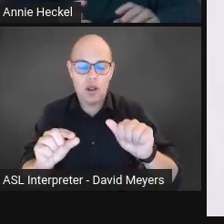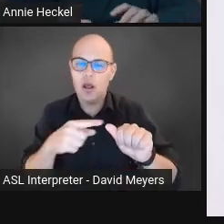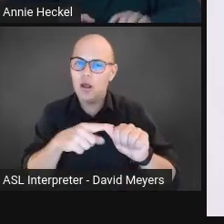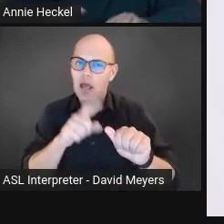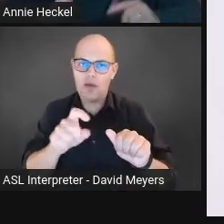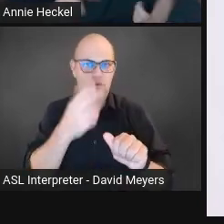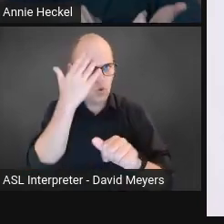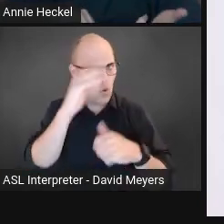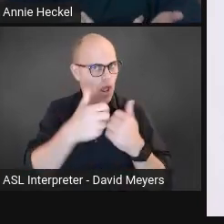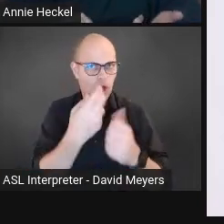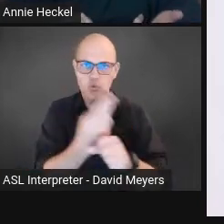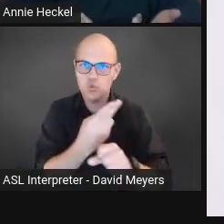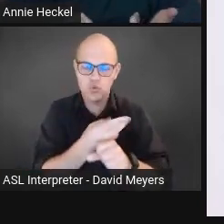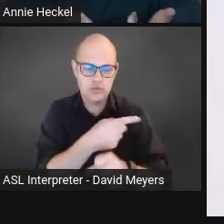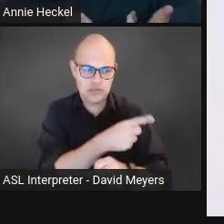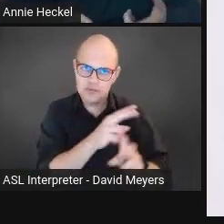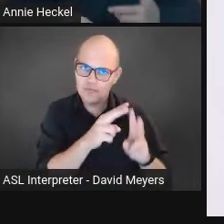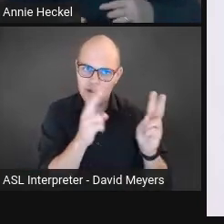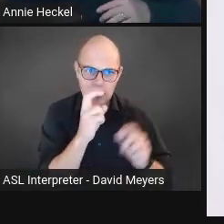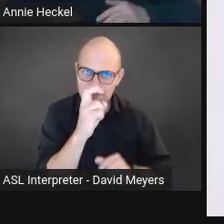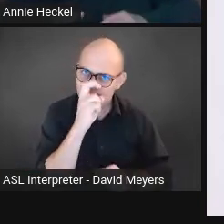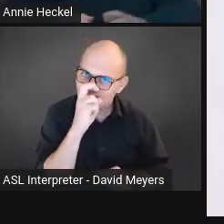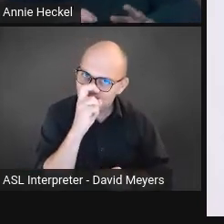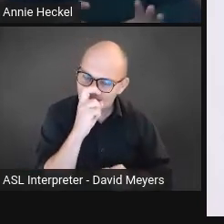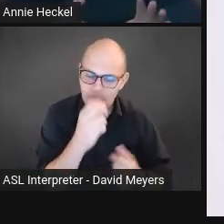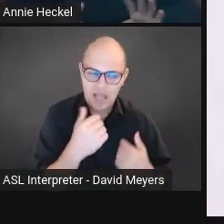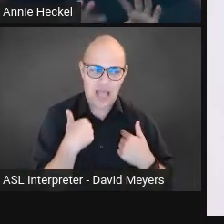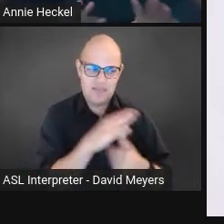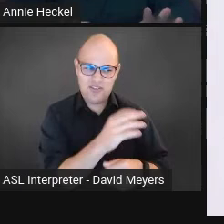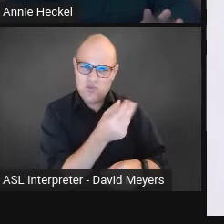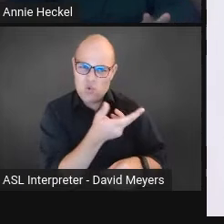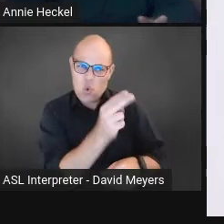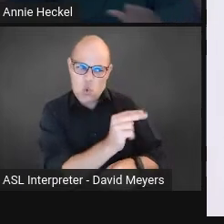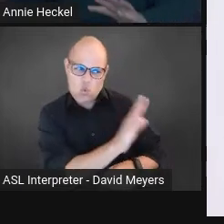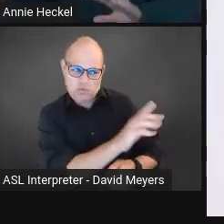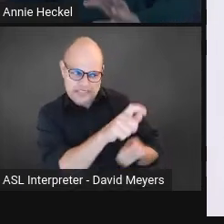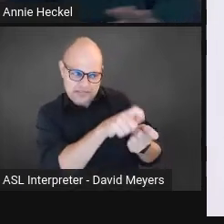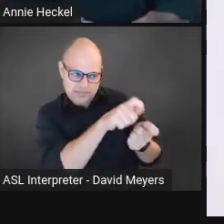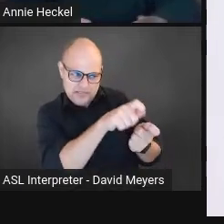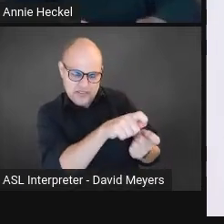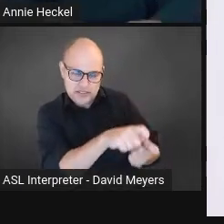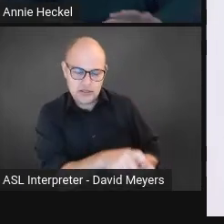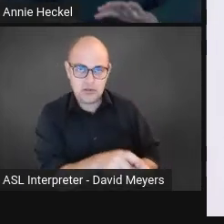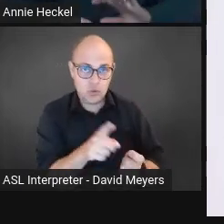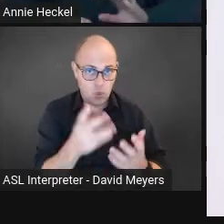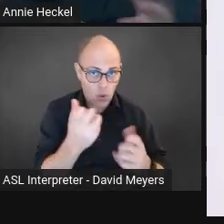It's got its own specification. If you want to use ARIA, you got to make sure you go learn